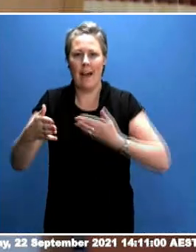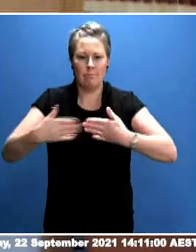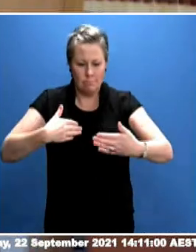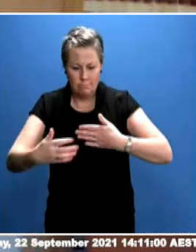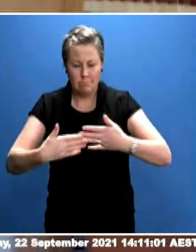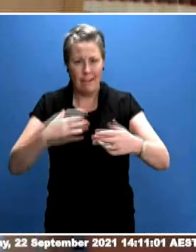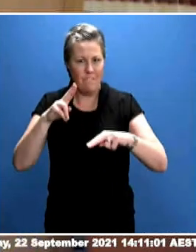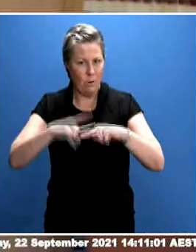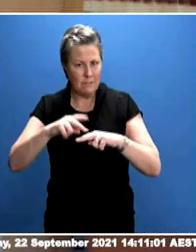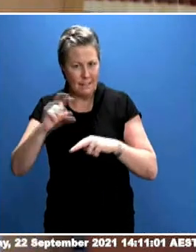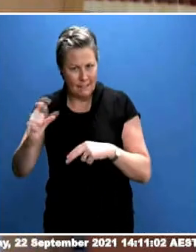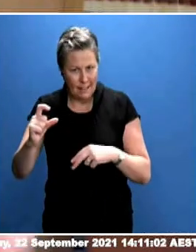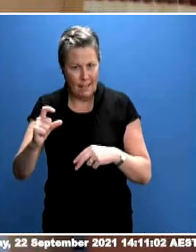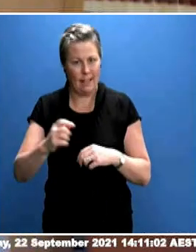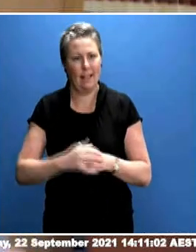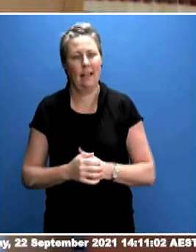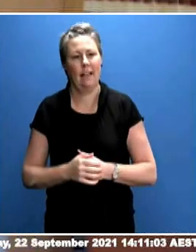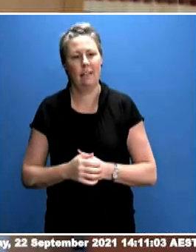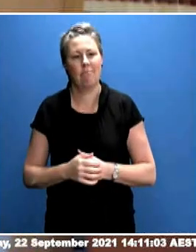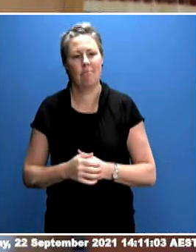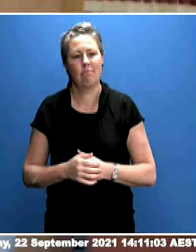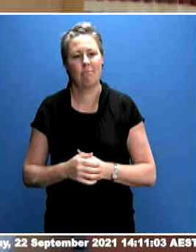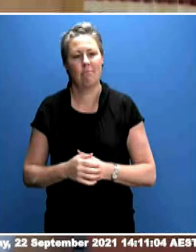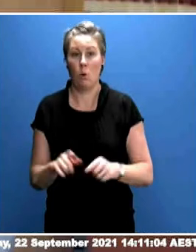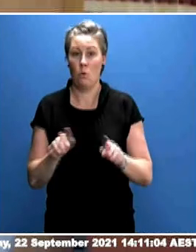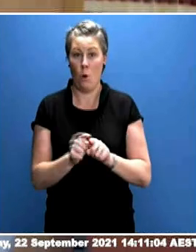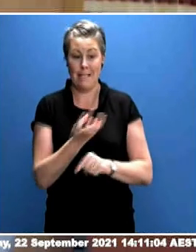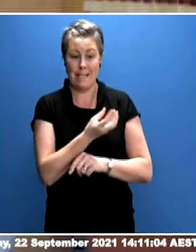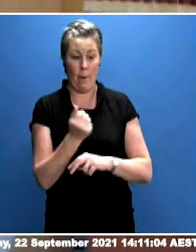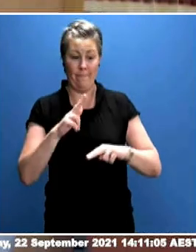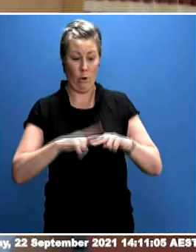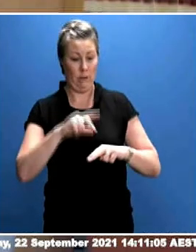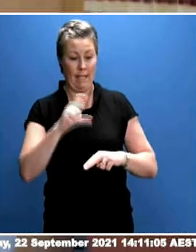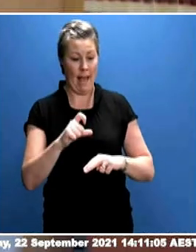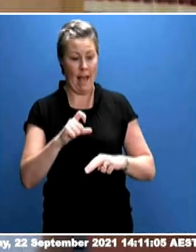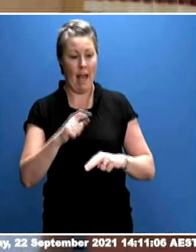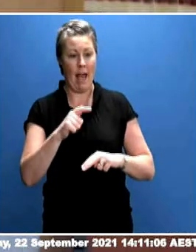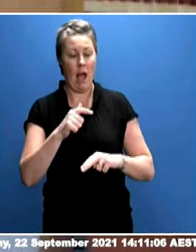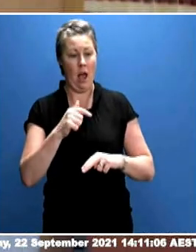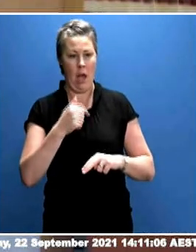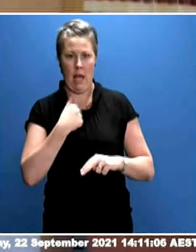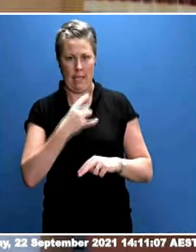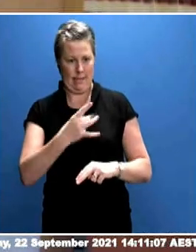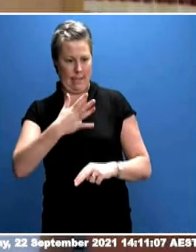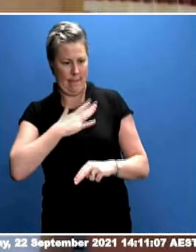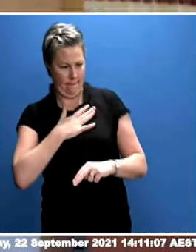We also have foster carers that we engage ourselves, and I think it's an increasing challenge, yes.